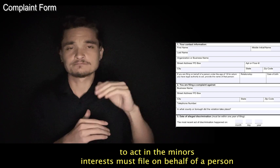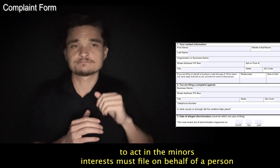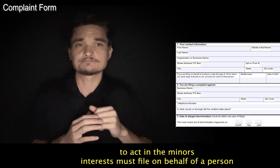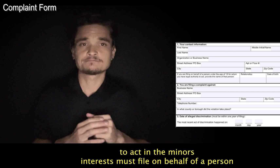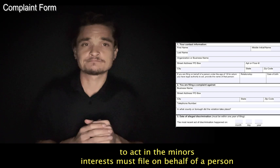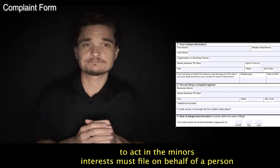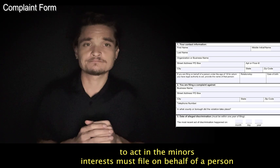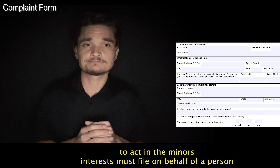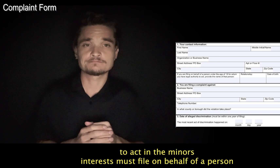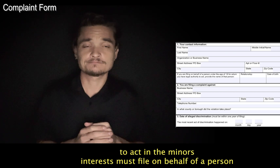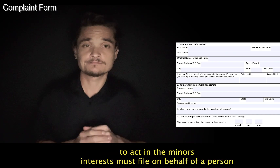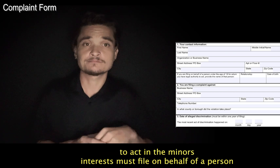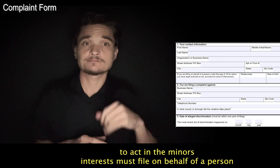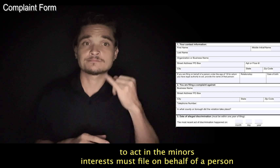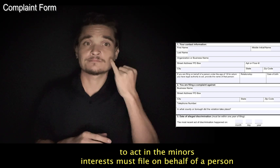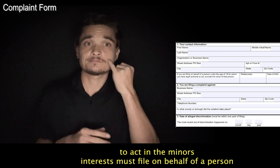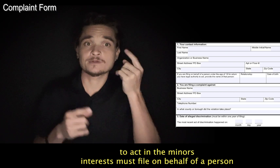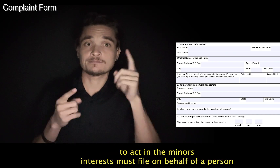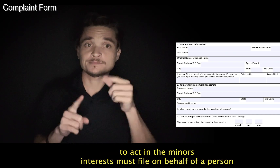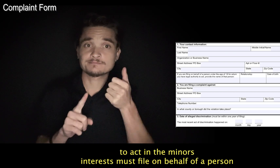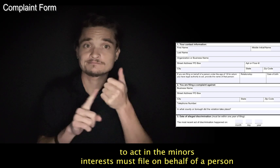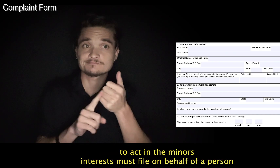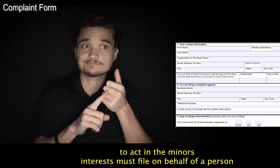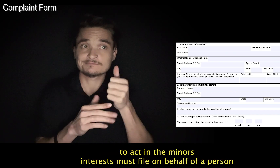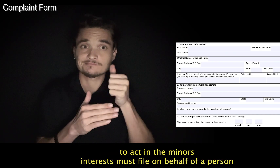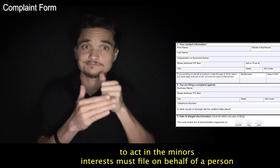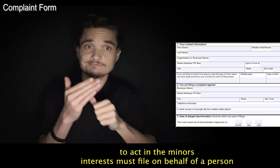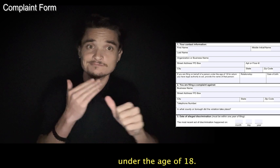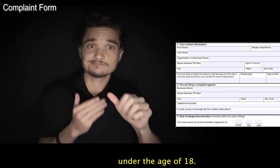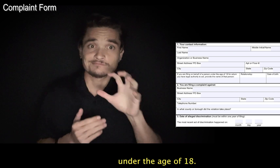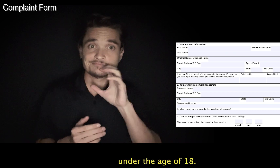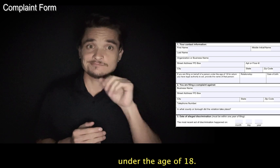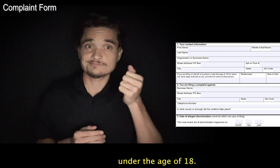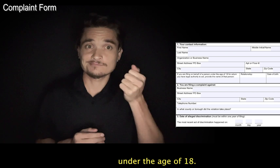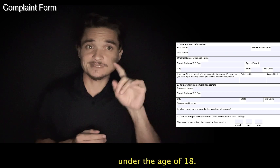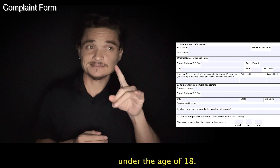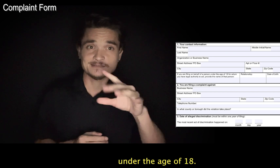to act in the minors interests must file on behalf of a person under the age of 18.